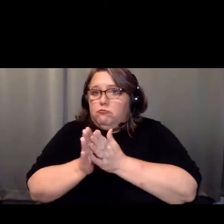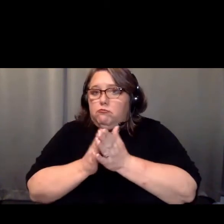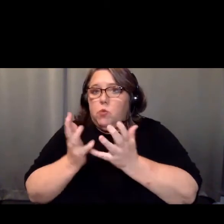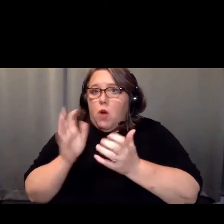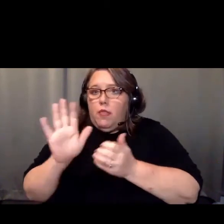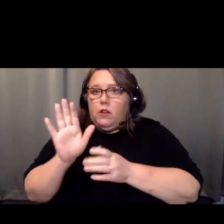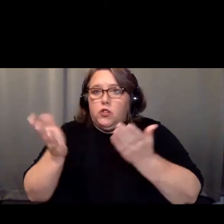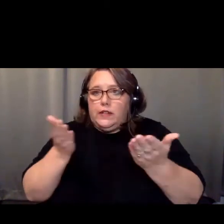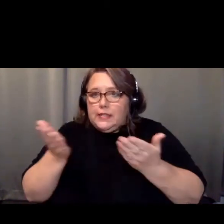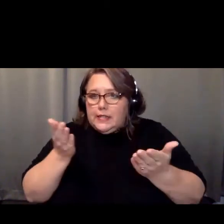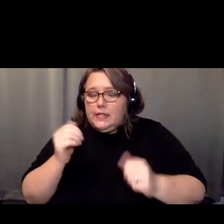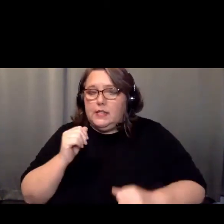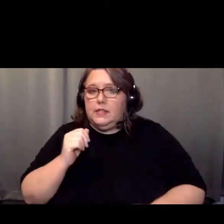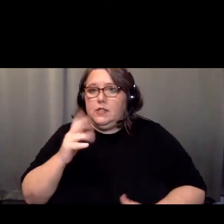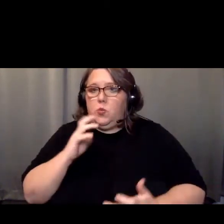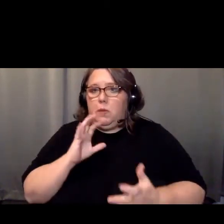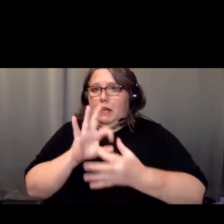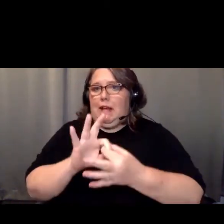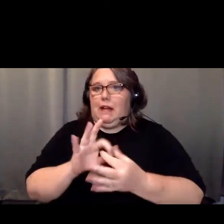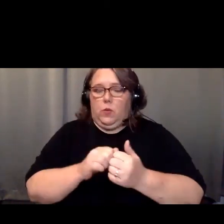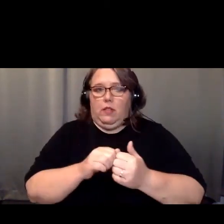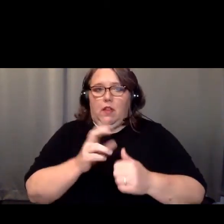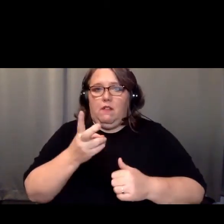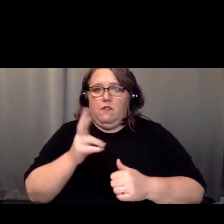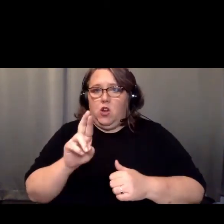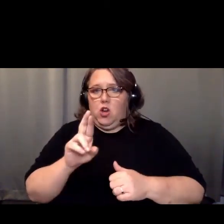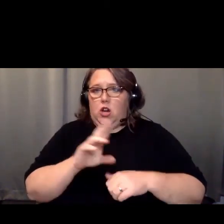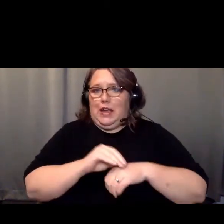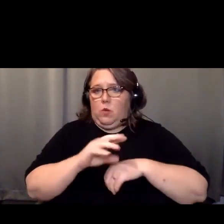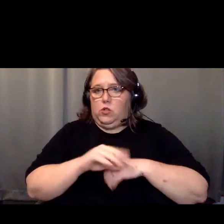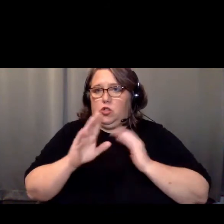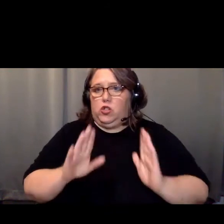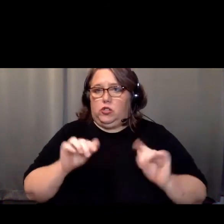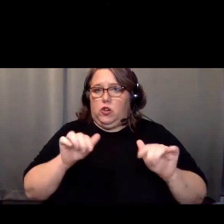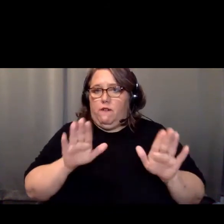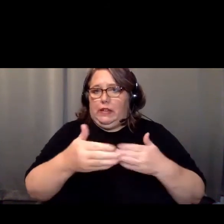and that you're seeking to get connected with a vocational rehabilitation office